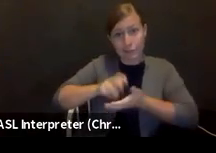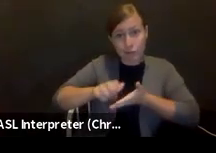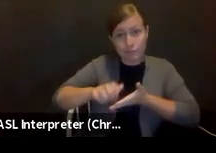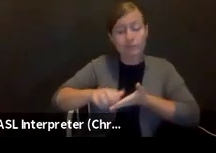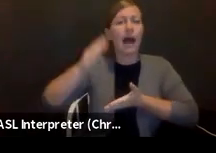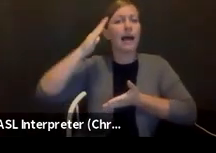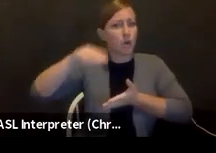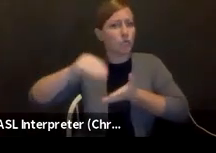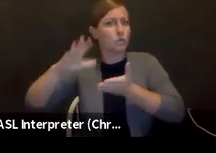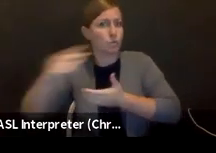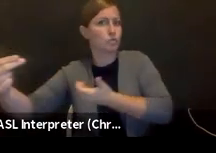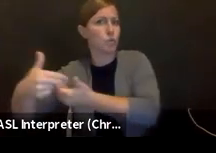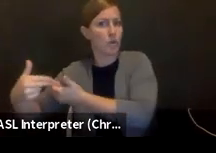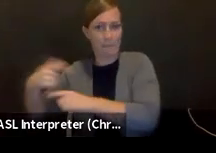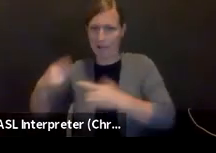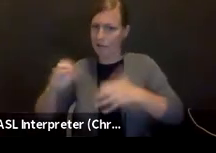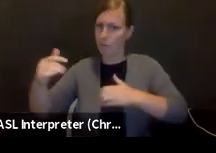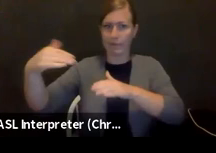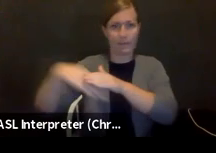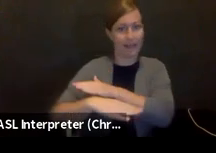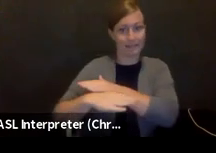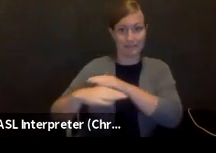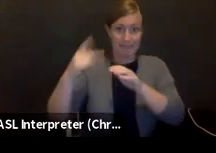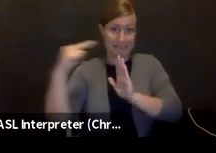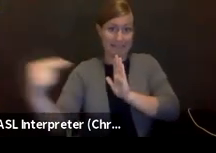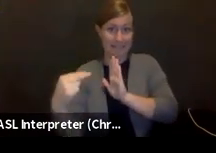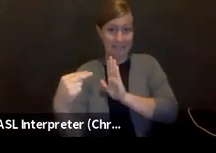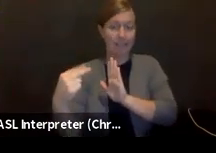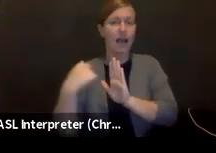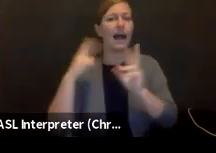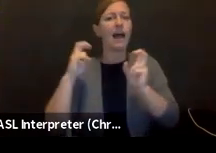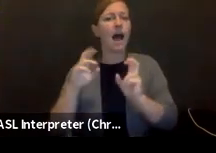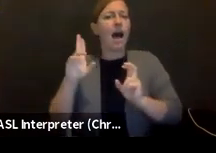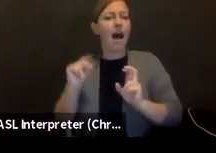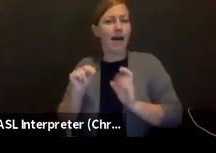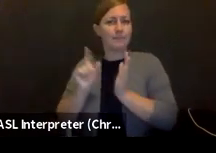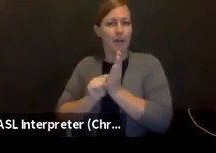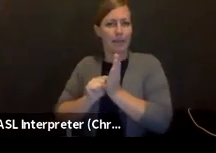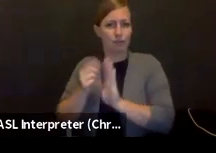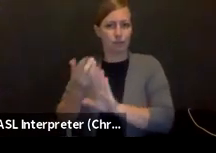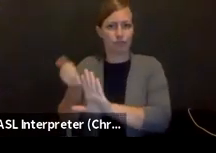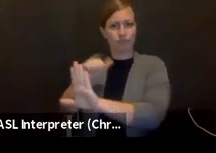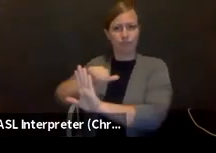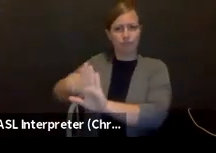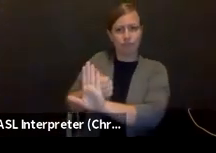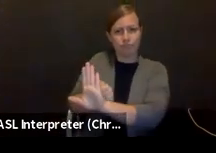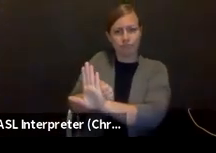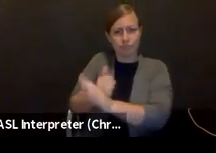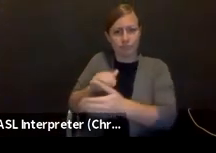ESD 189 - Amy Colburn: But I don't want them to be able to access it until school starts I might unpublish it for now knowing that I can always go in and edit that setting later.